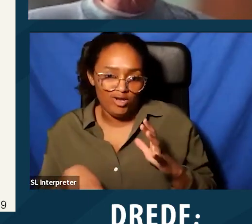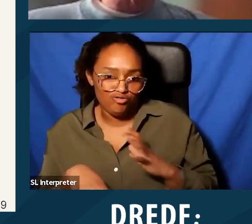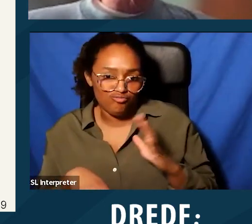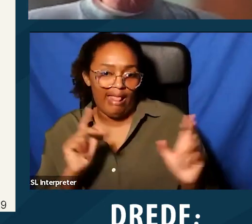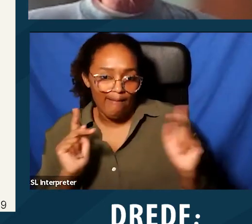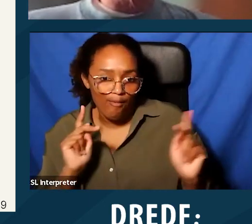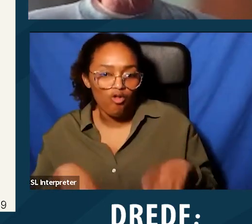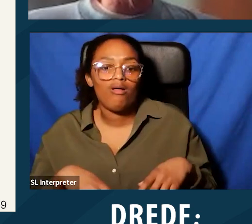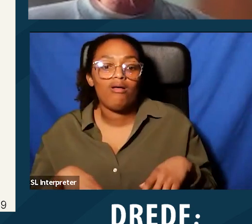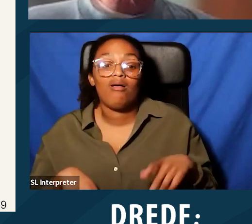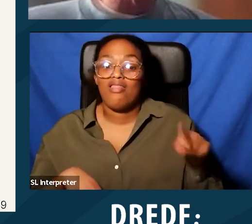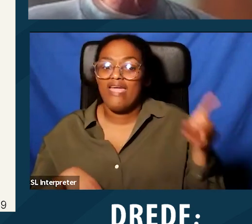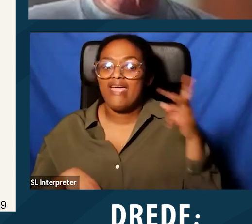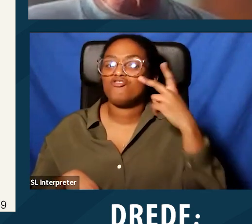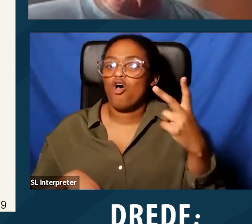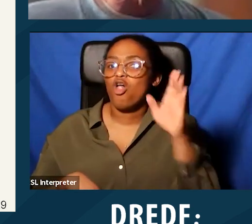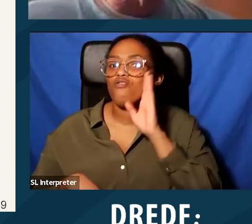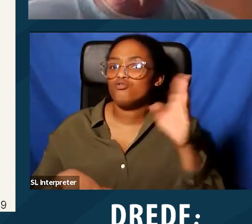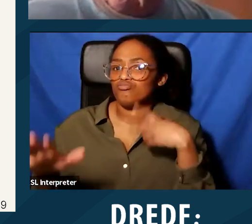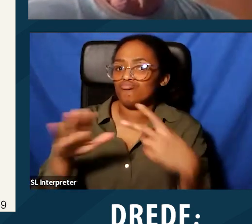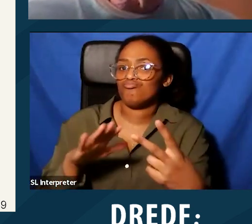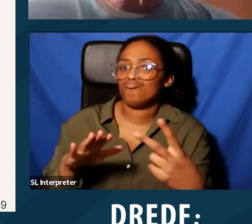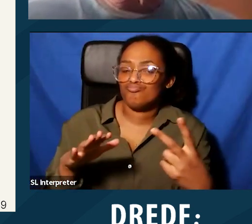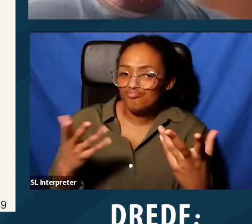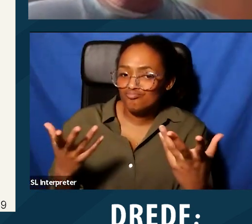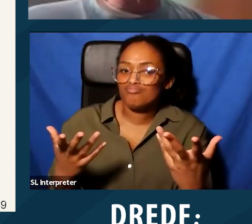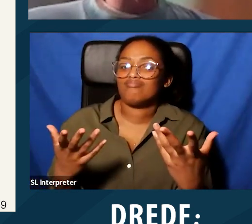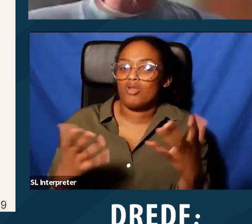Because ‑‑ and that is still something that's kind of there. We don't want to dwell on it